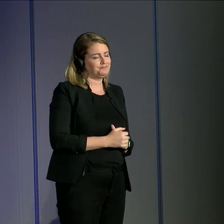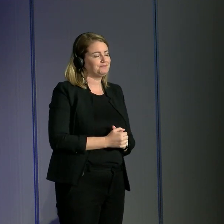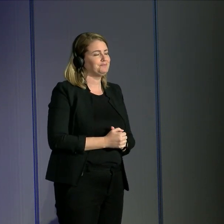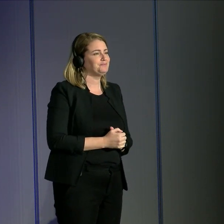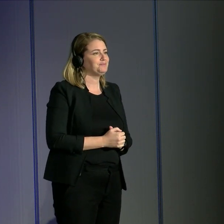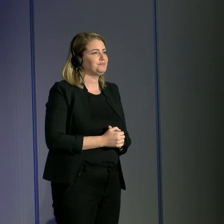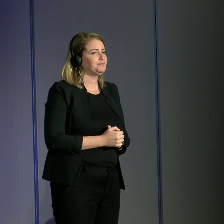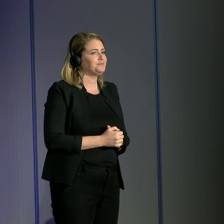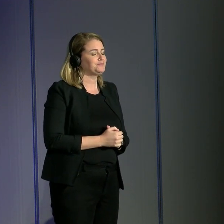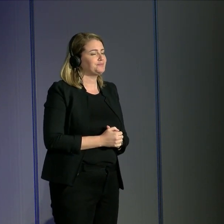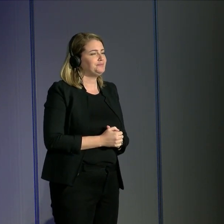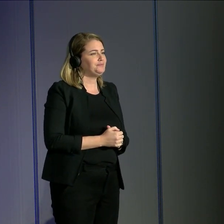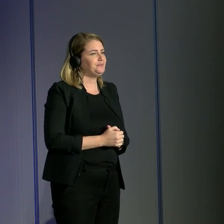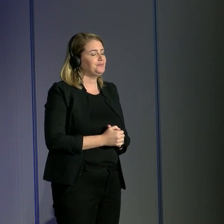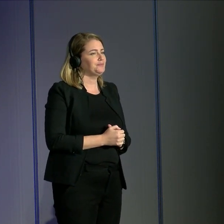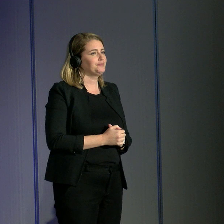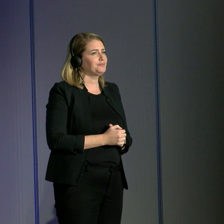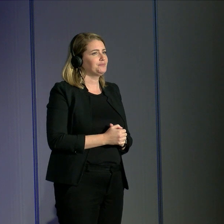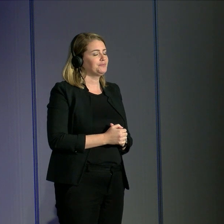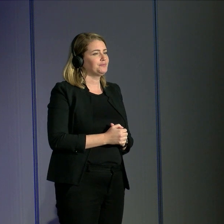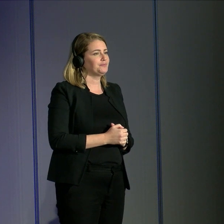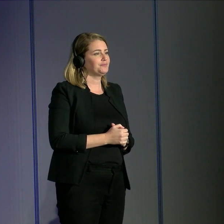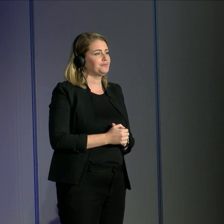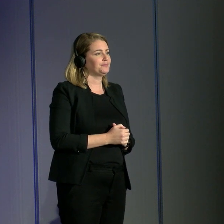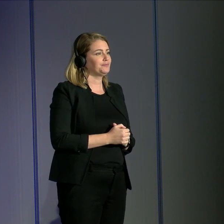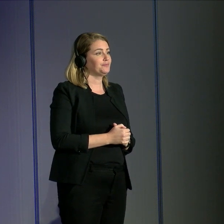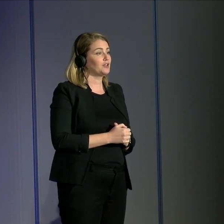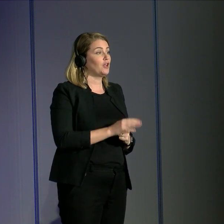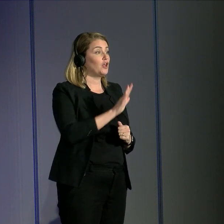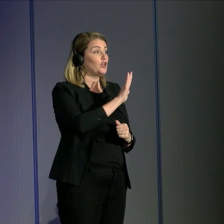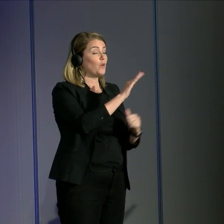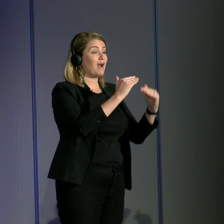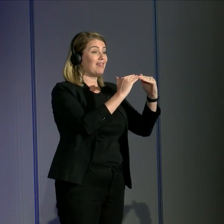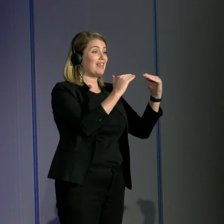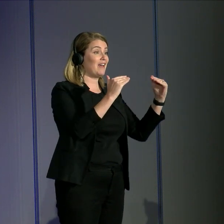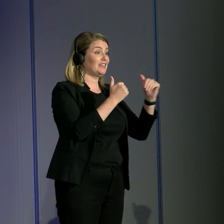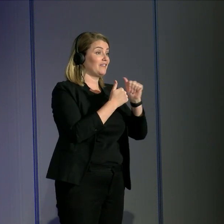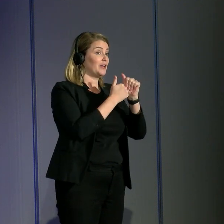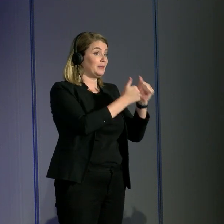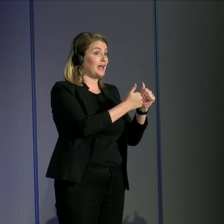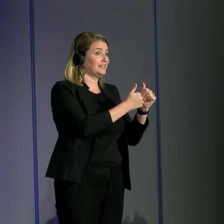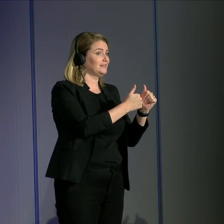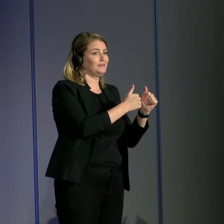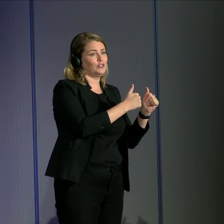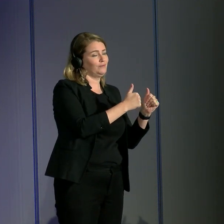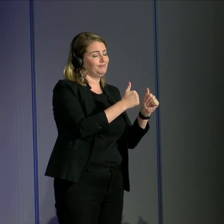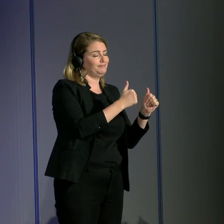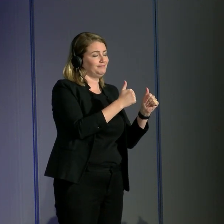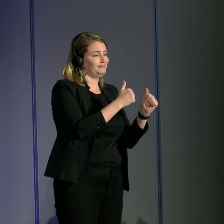You will not find your level of compliance without doing some of these testing.